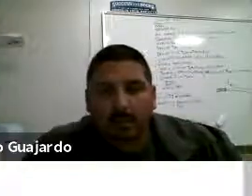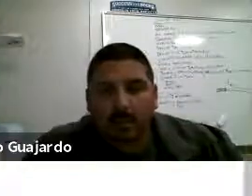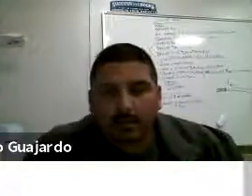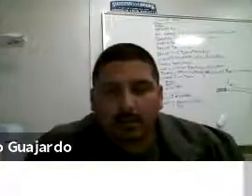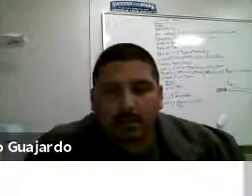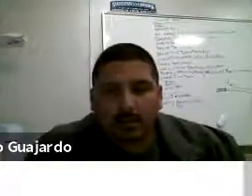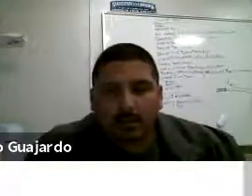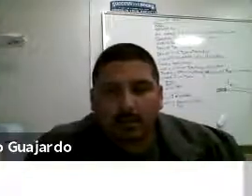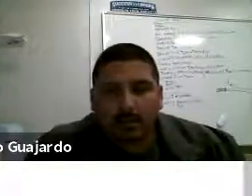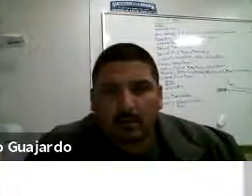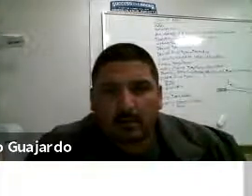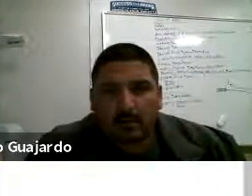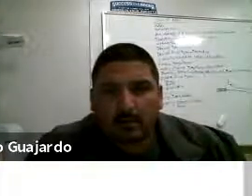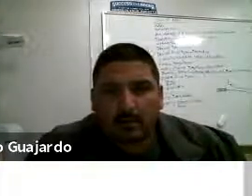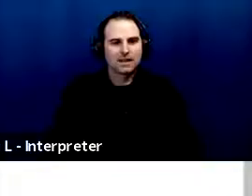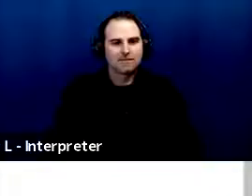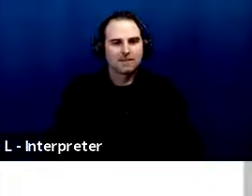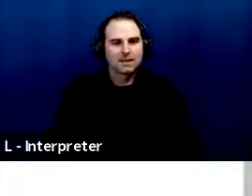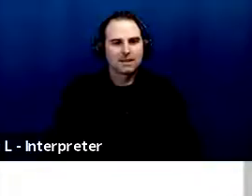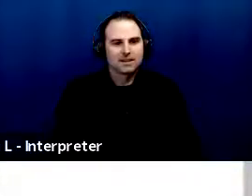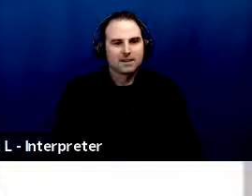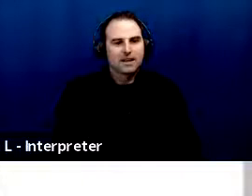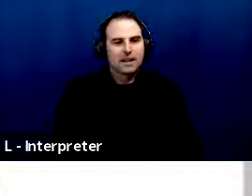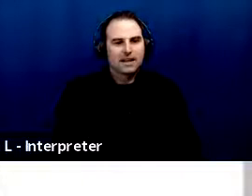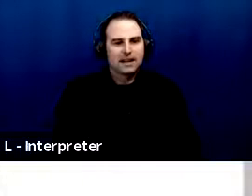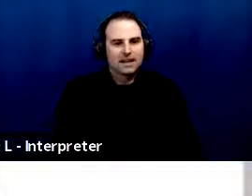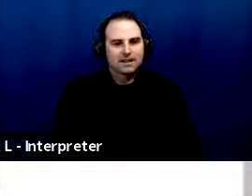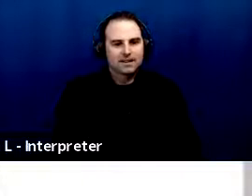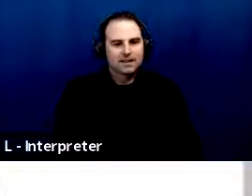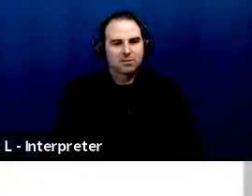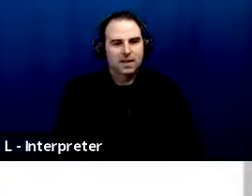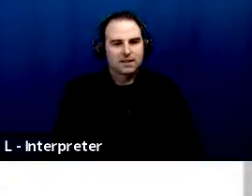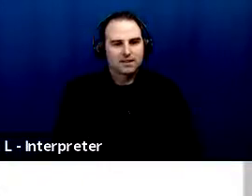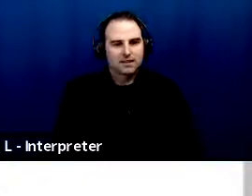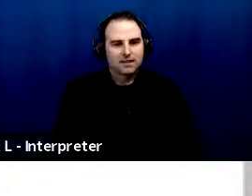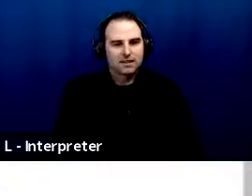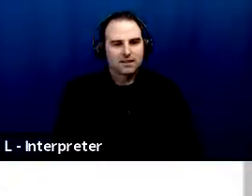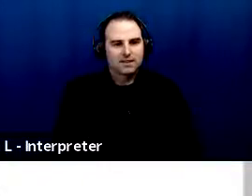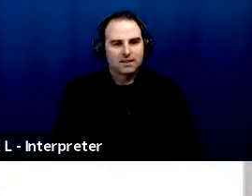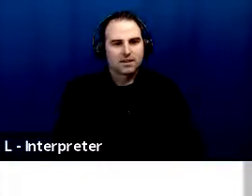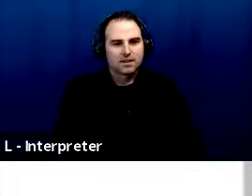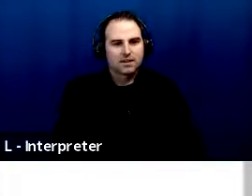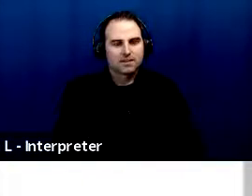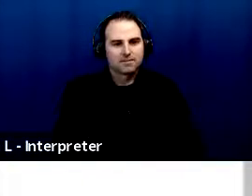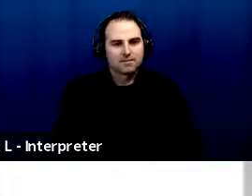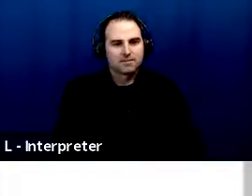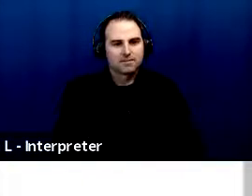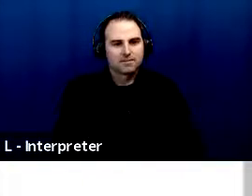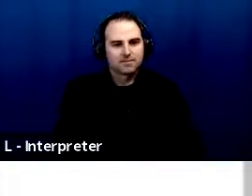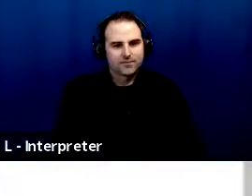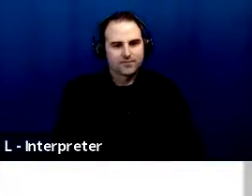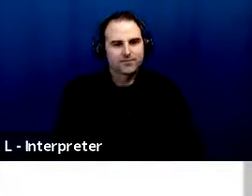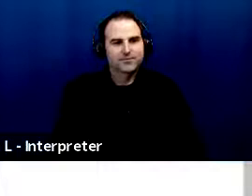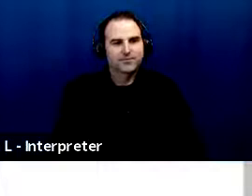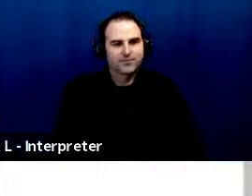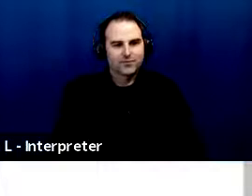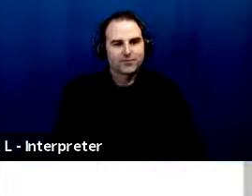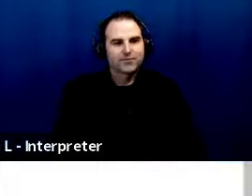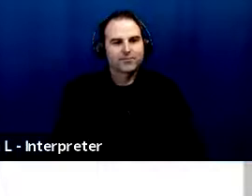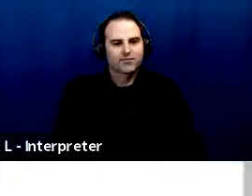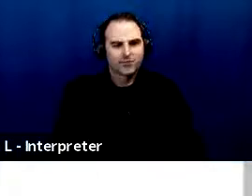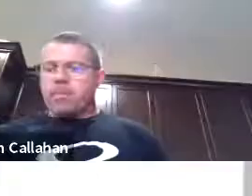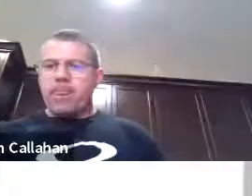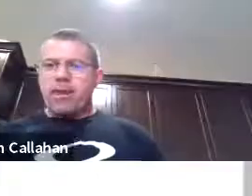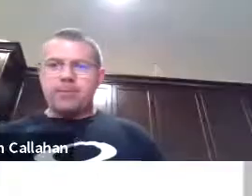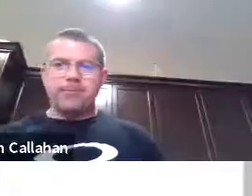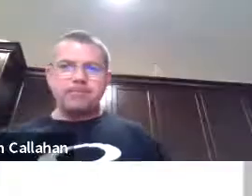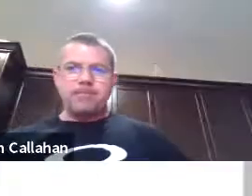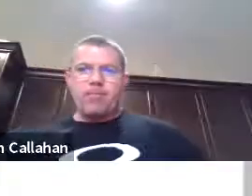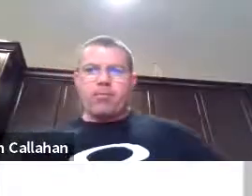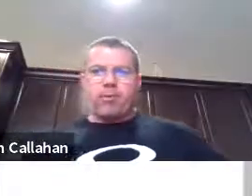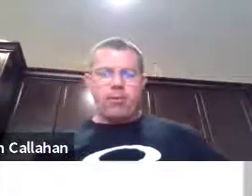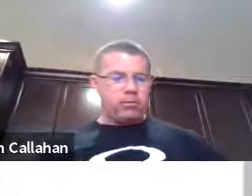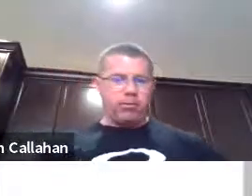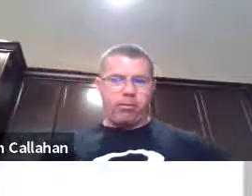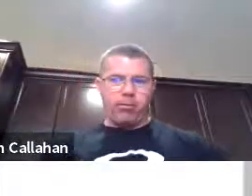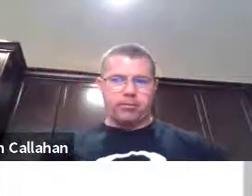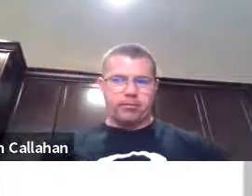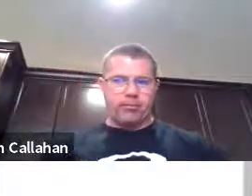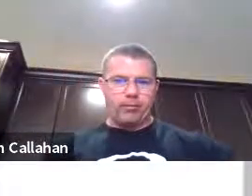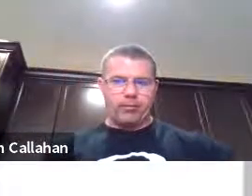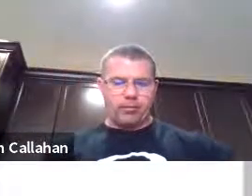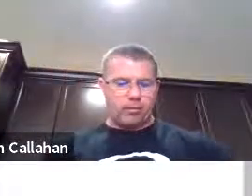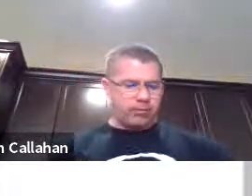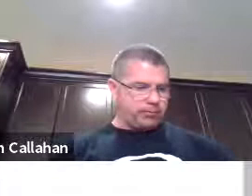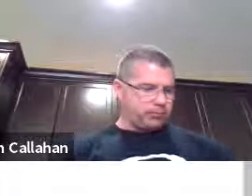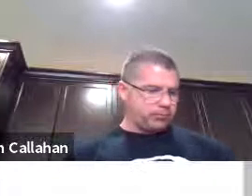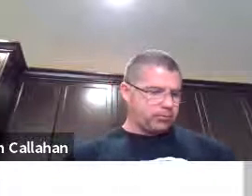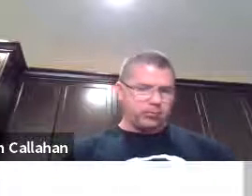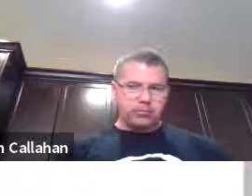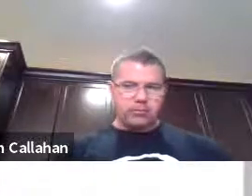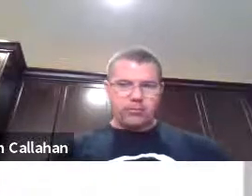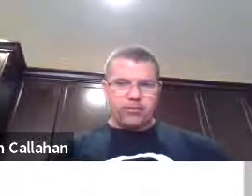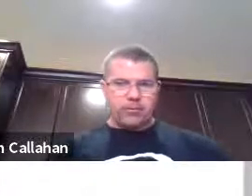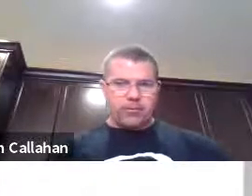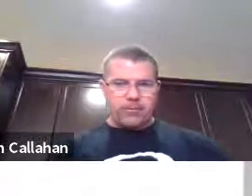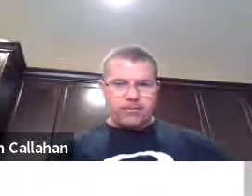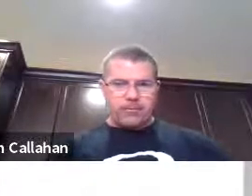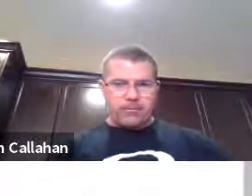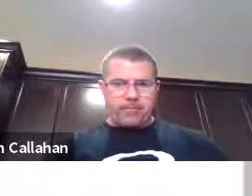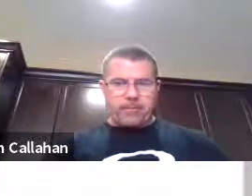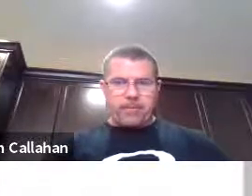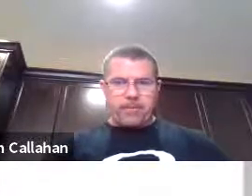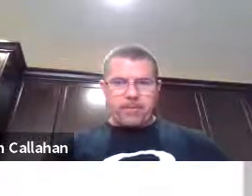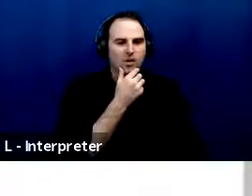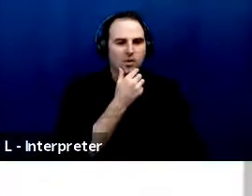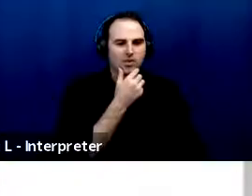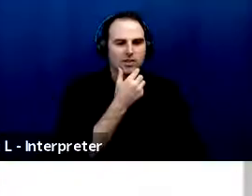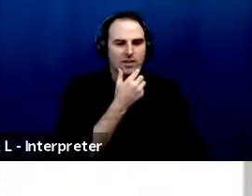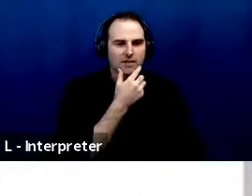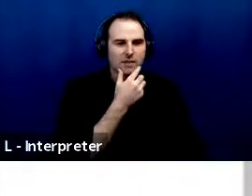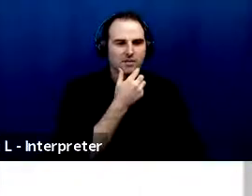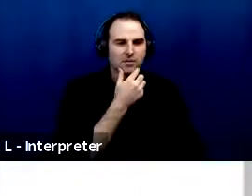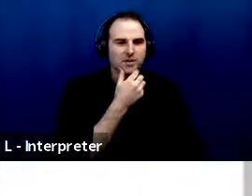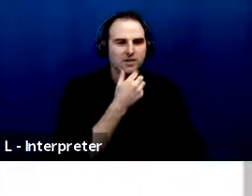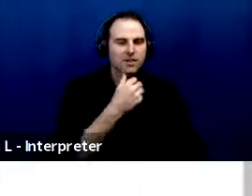Well, I'm a part time teacher, so I can't access this. But I did see. I saw an older version of it. I'm just wondering if there's